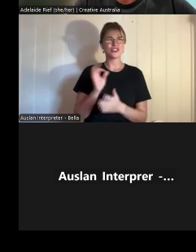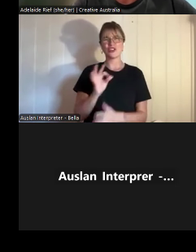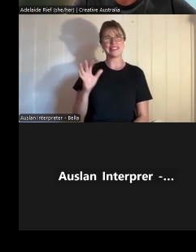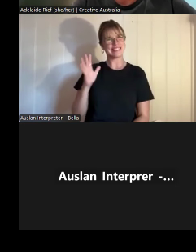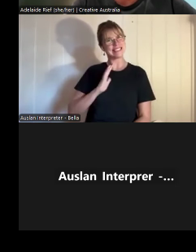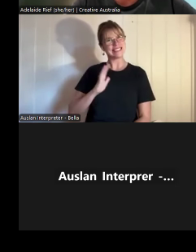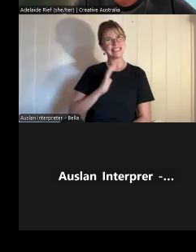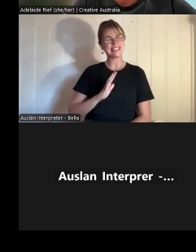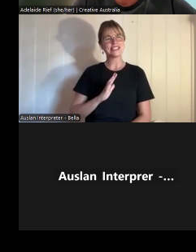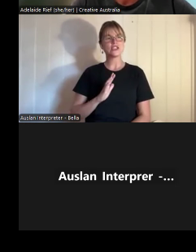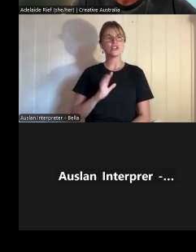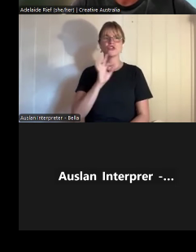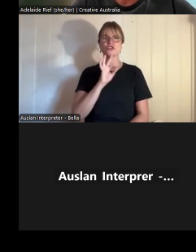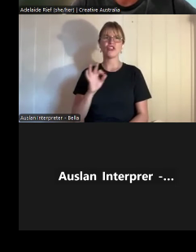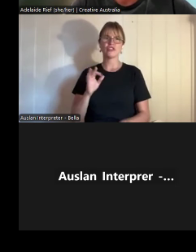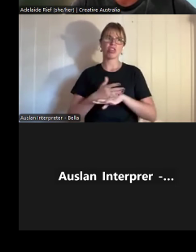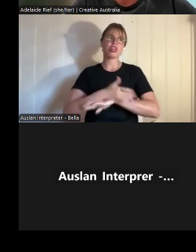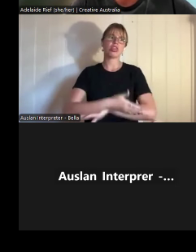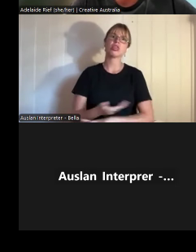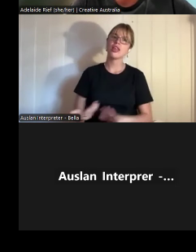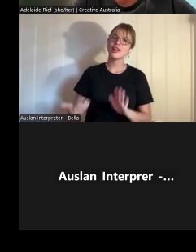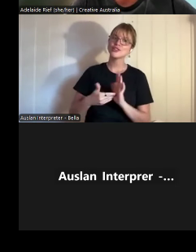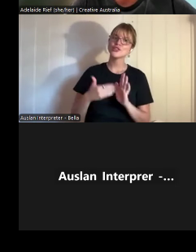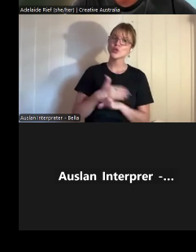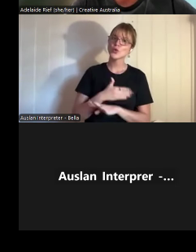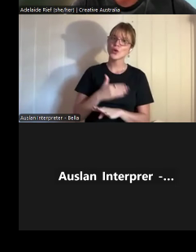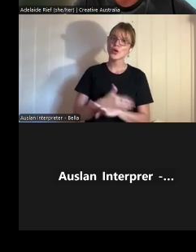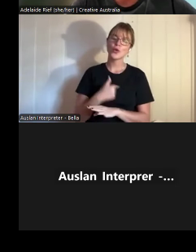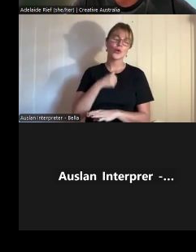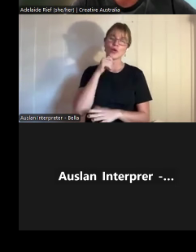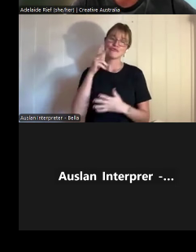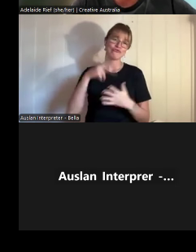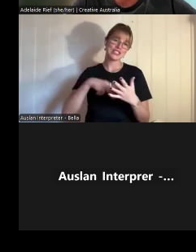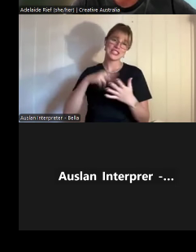give yourself extra work and we won't consider it or read it. Please don't submit any annual